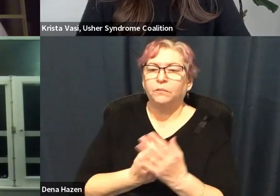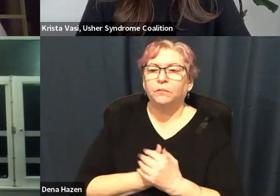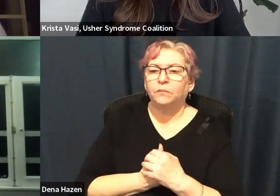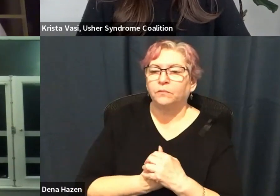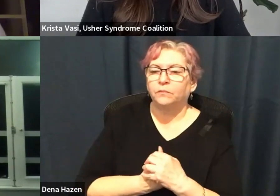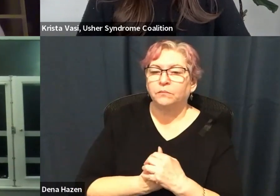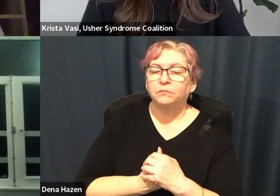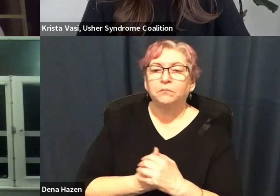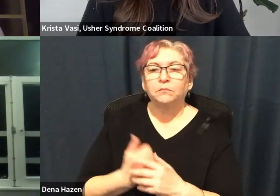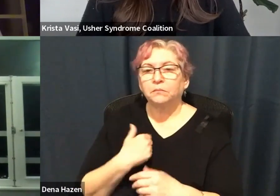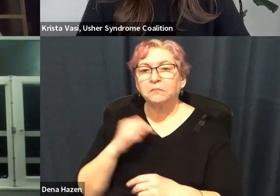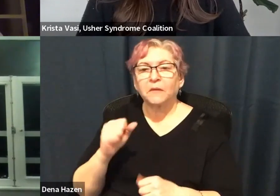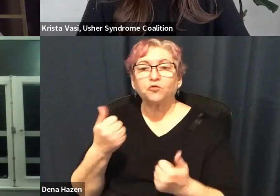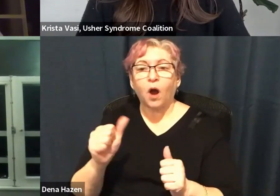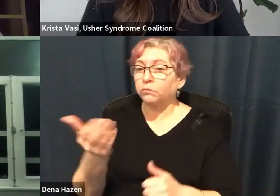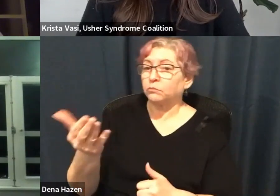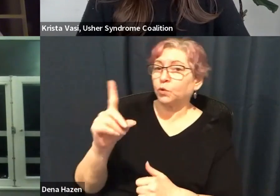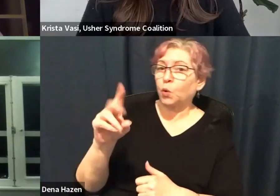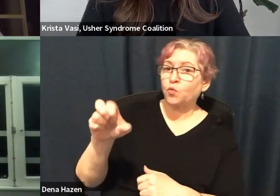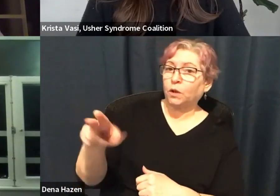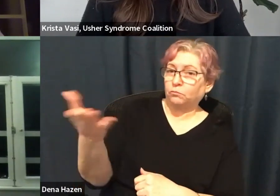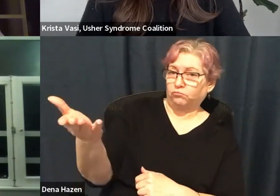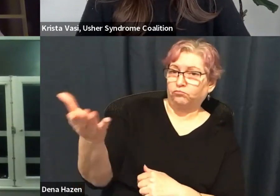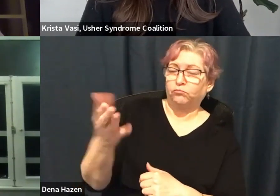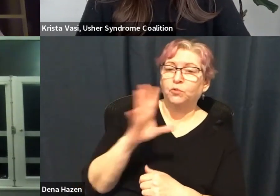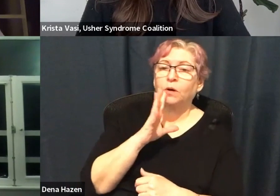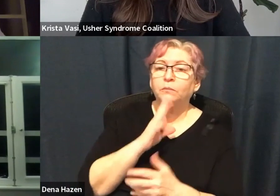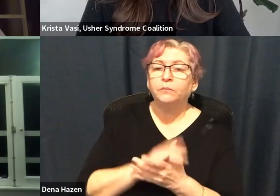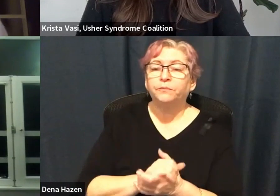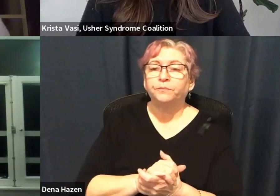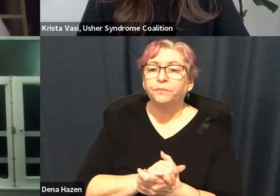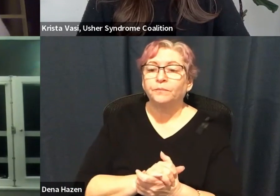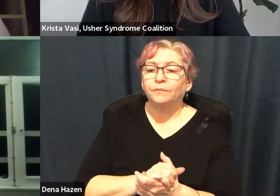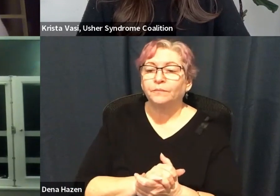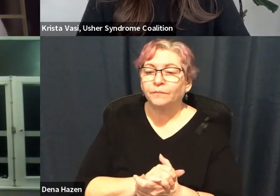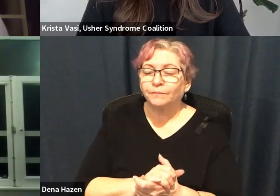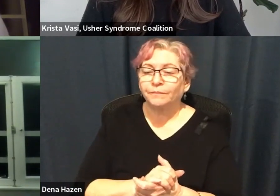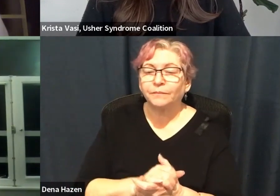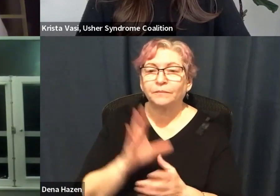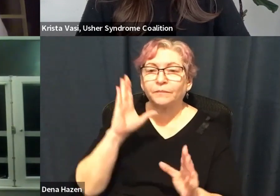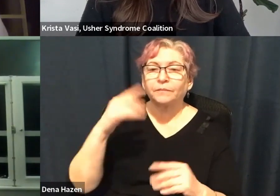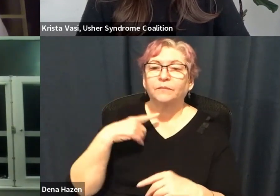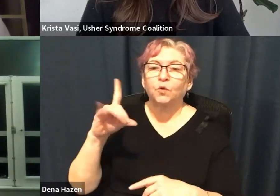I can have a stab, oh Doreen. Hi, Doreen speaking.